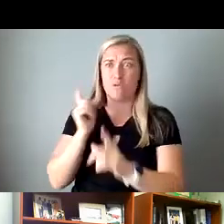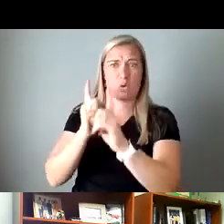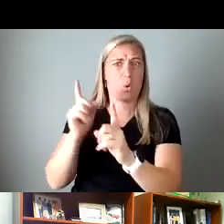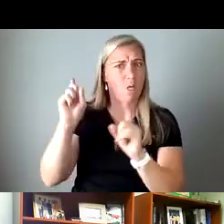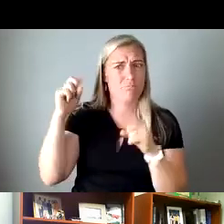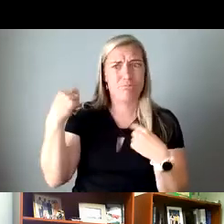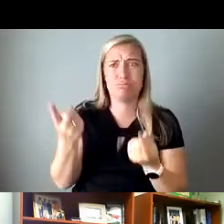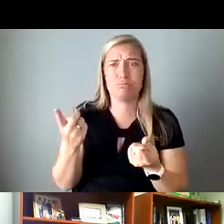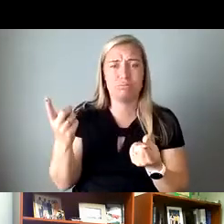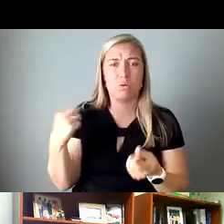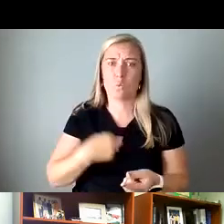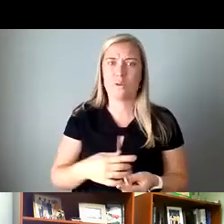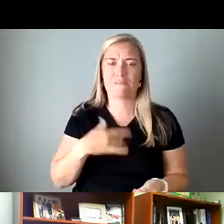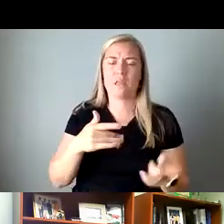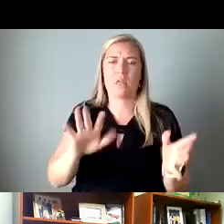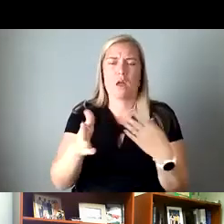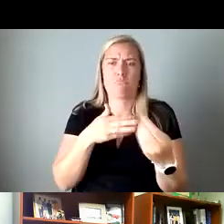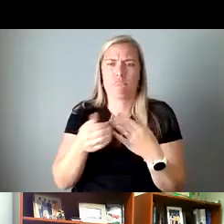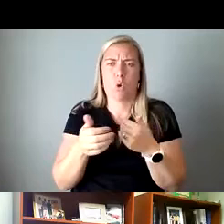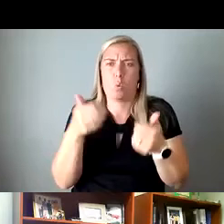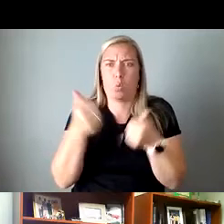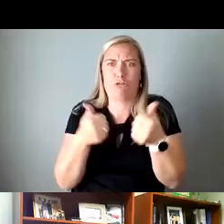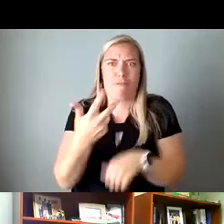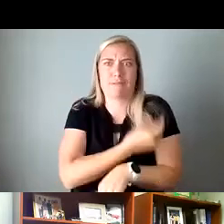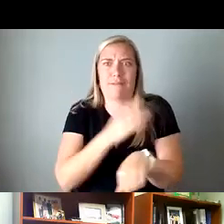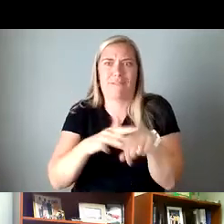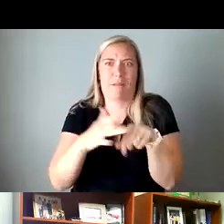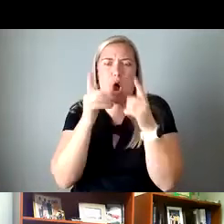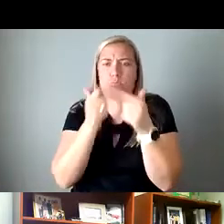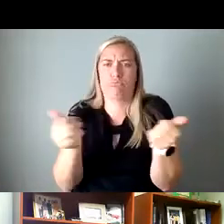say get whatever vaccines available in your community it will protect you and keep you safe.